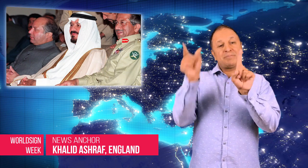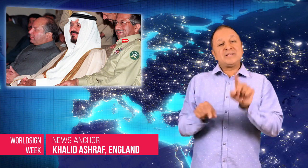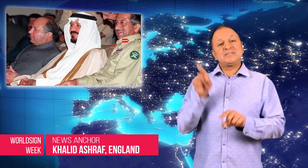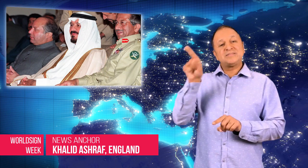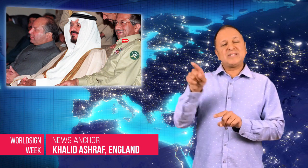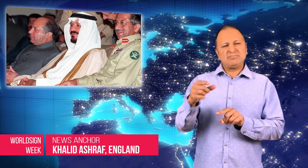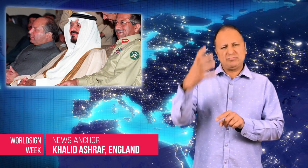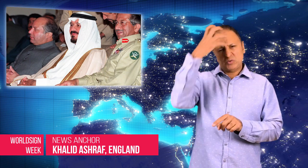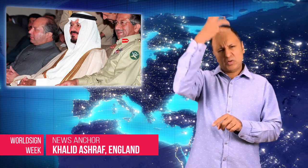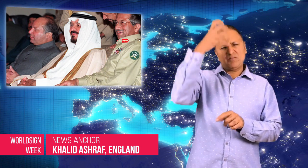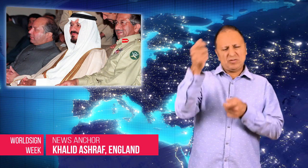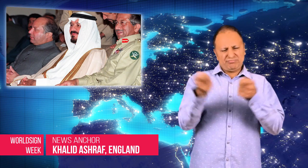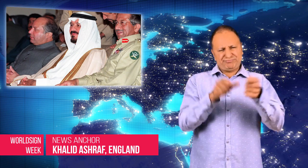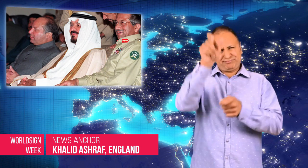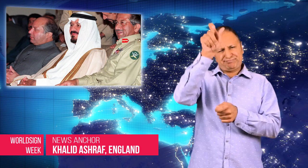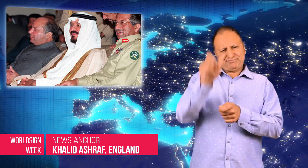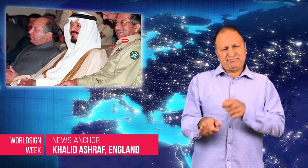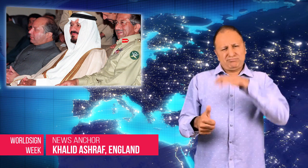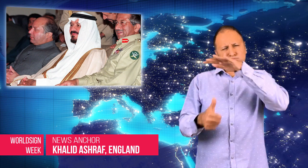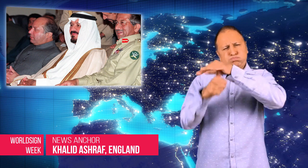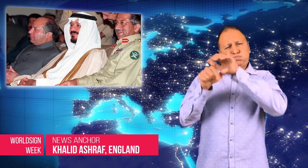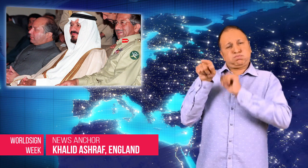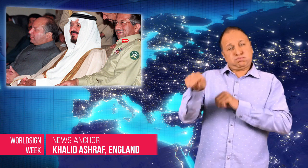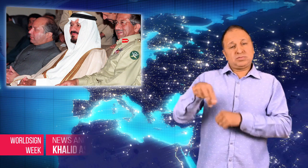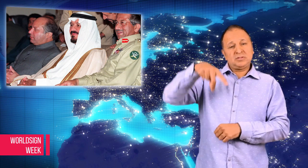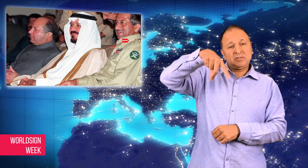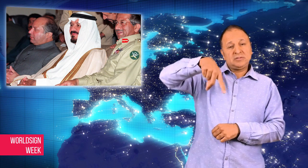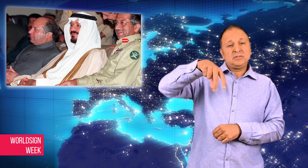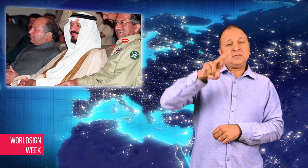Khalid: The Supreme Court of Pakistan